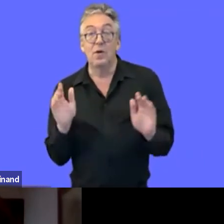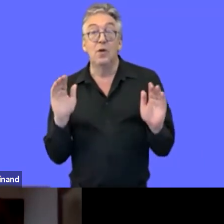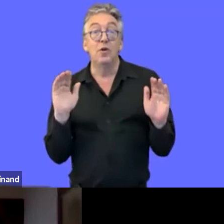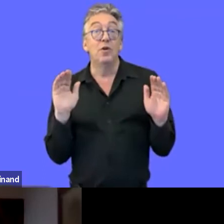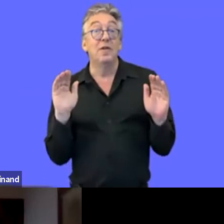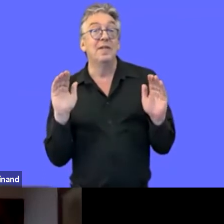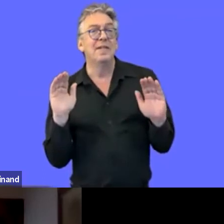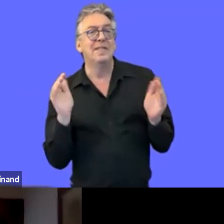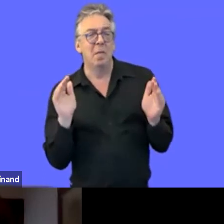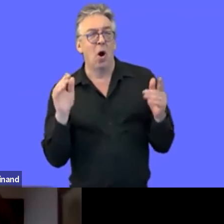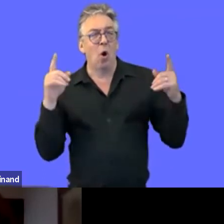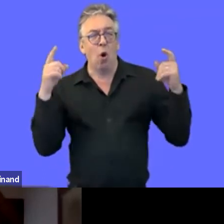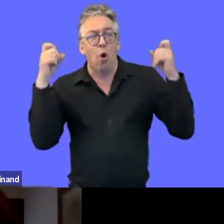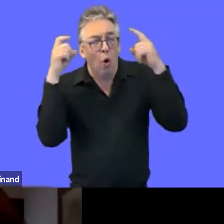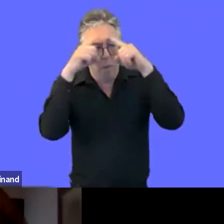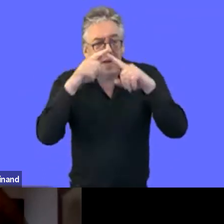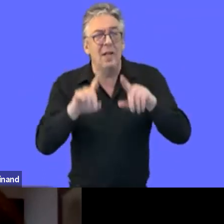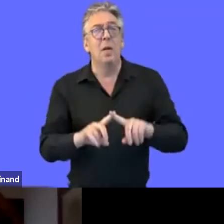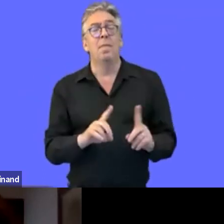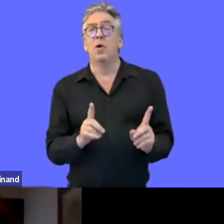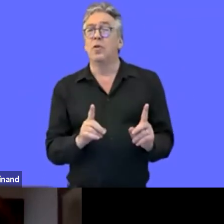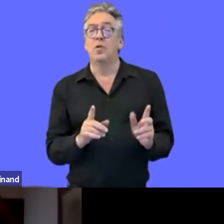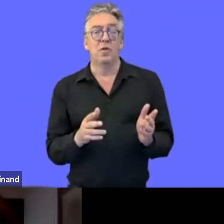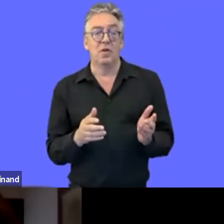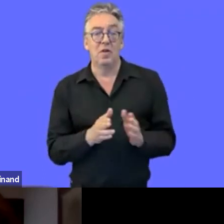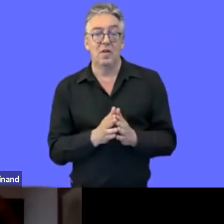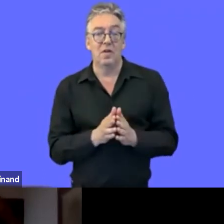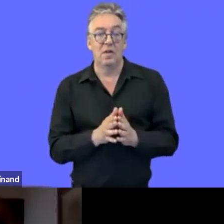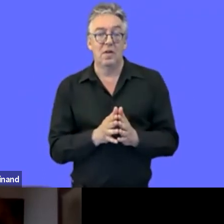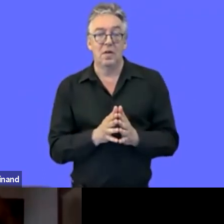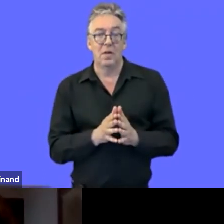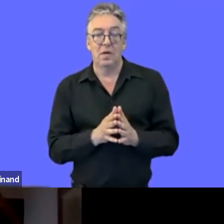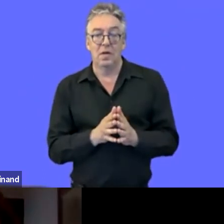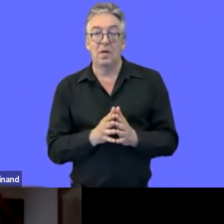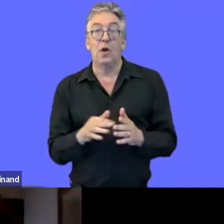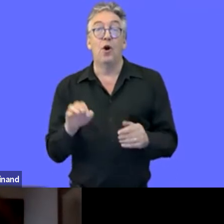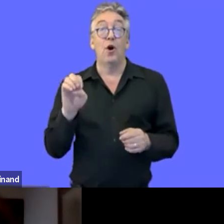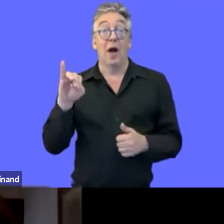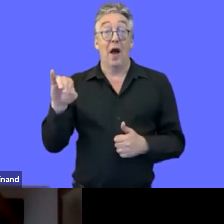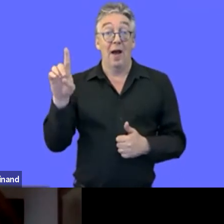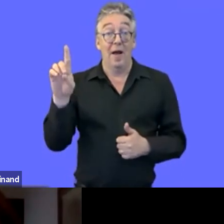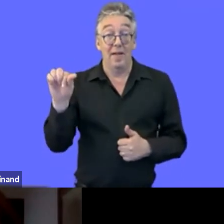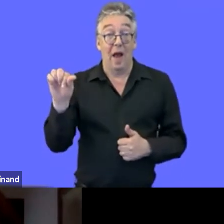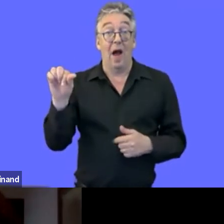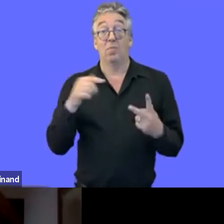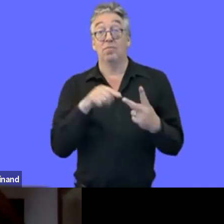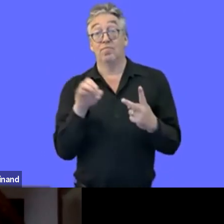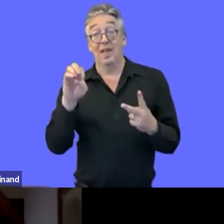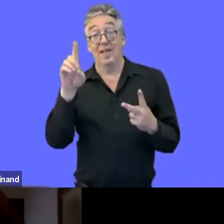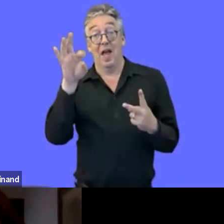there are organizations like Eurasia Pacific, IDA or EDF who can help you to navigate this process.